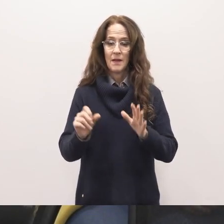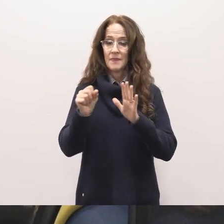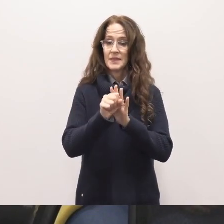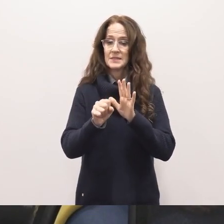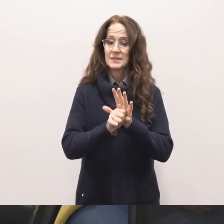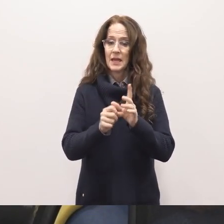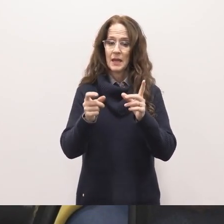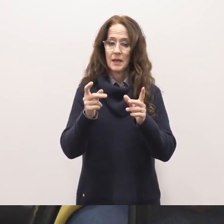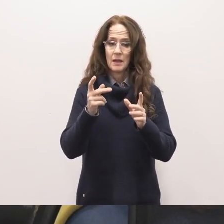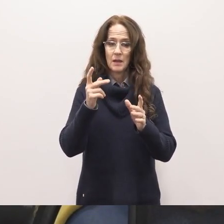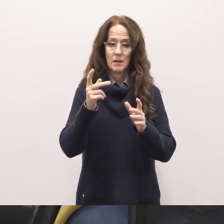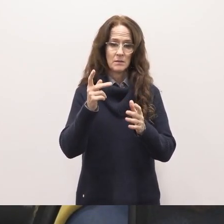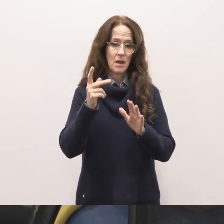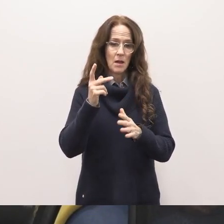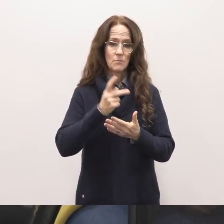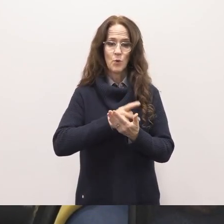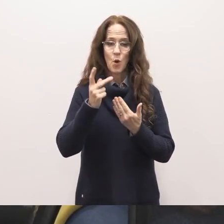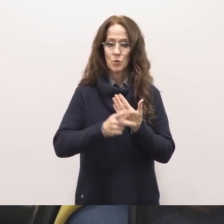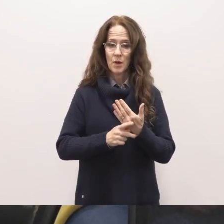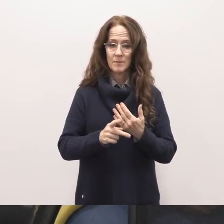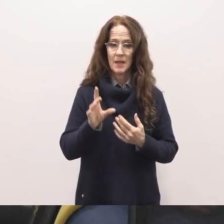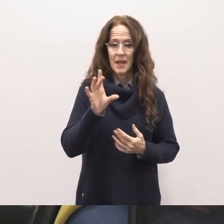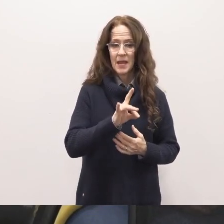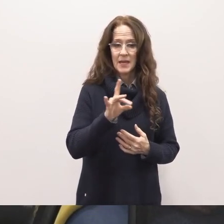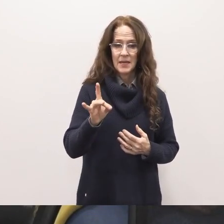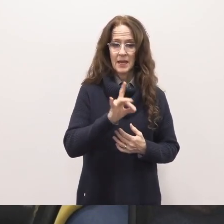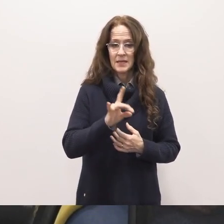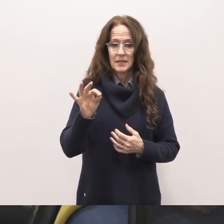and so on pages 88 and 89 of the report you'll see